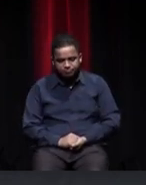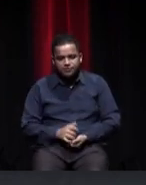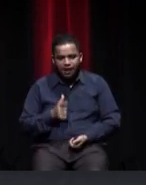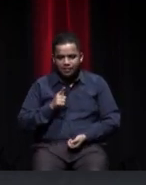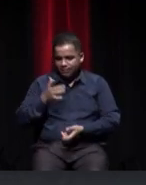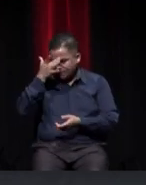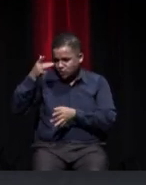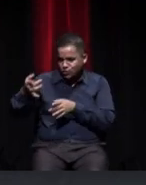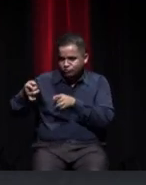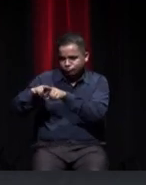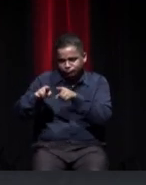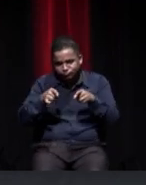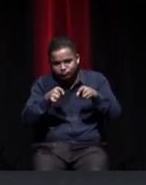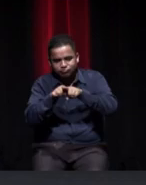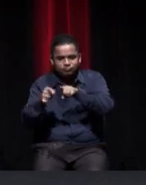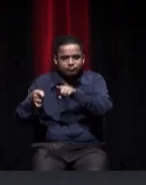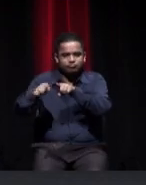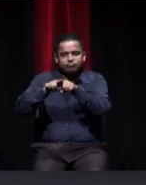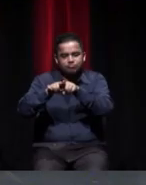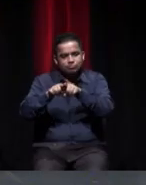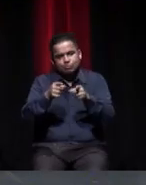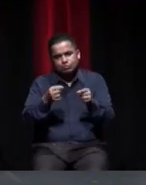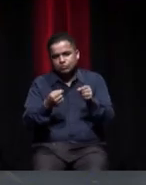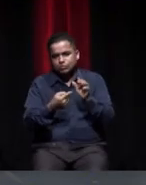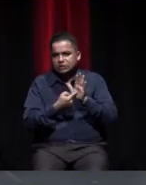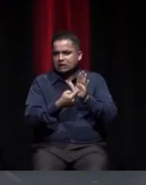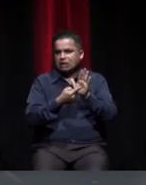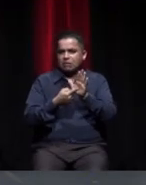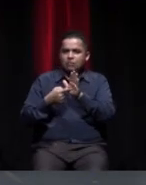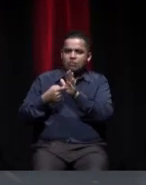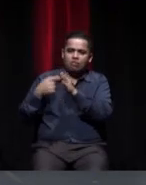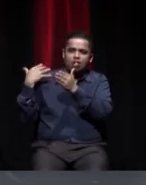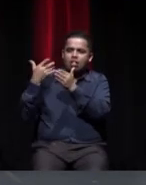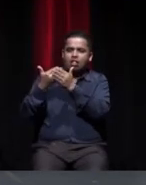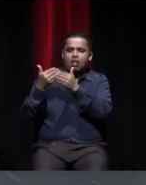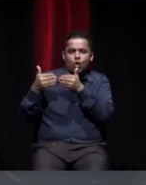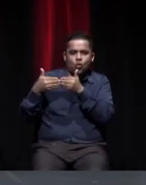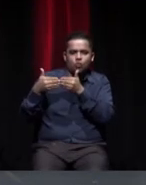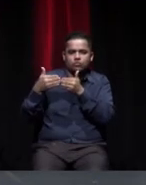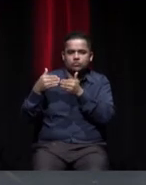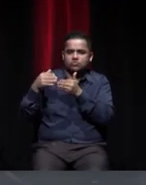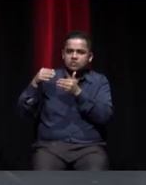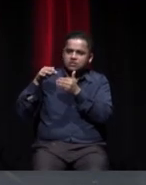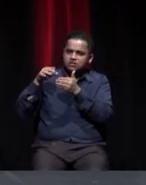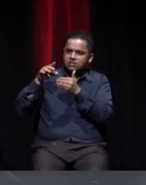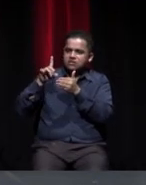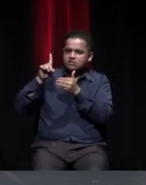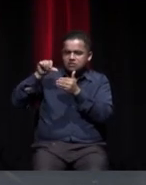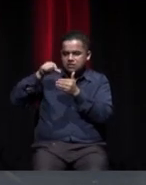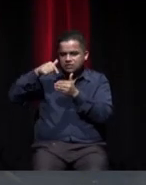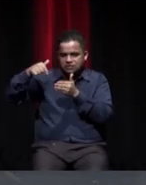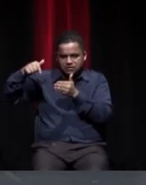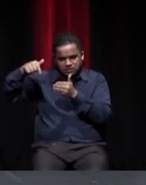Among them I'd highlight, for example... In the course of time, from '77 onwards, along the end of the century,